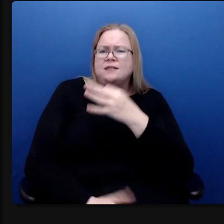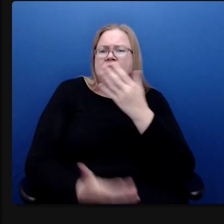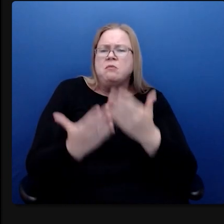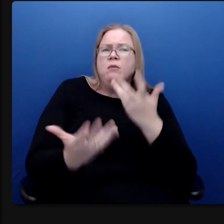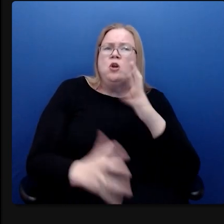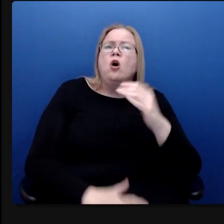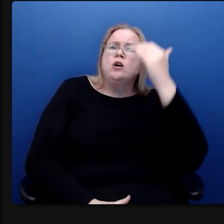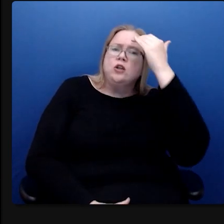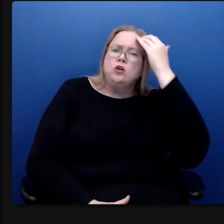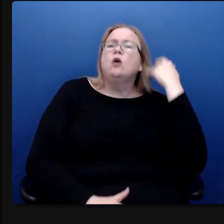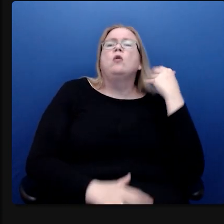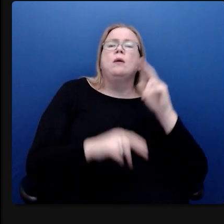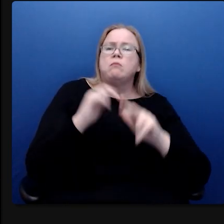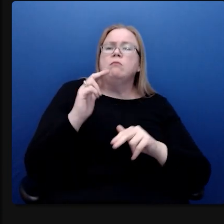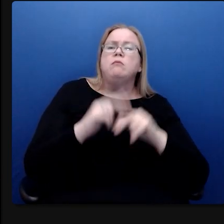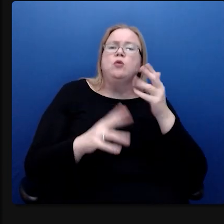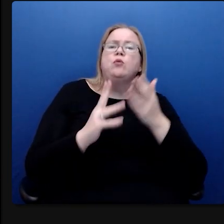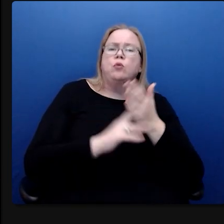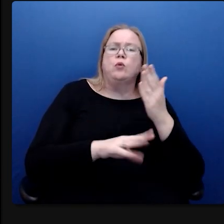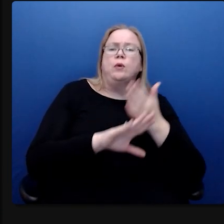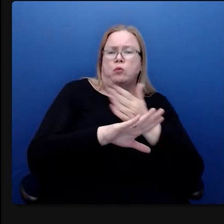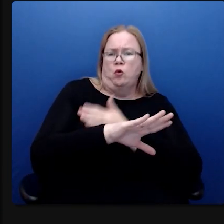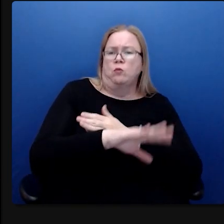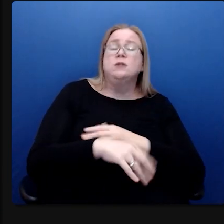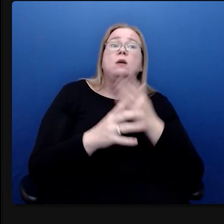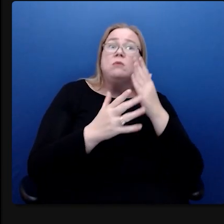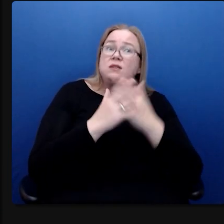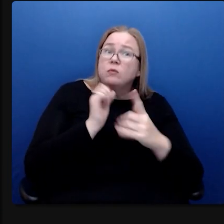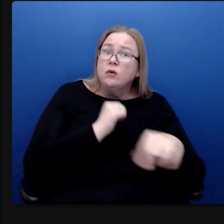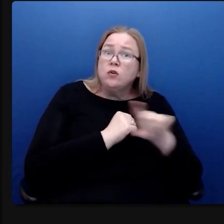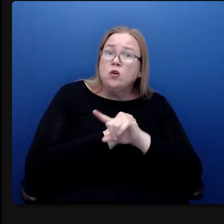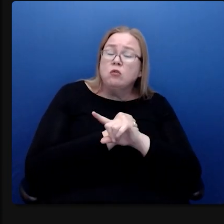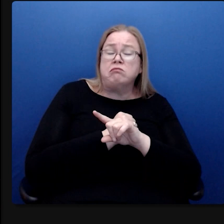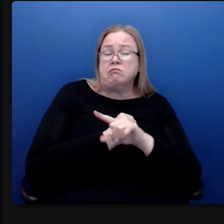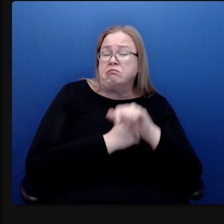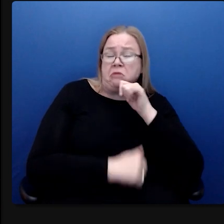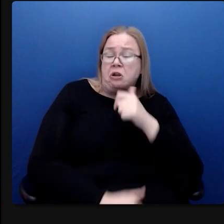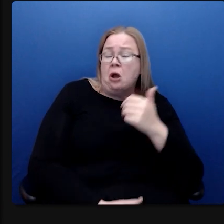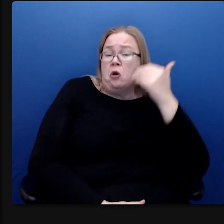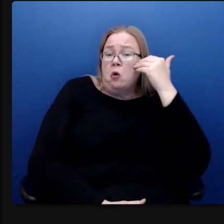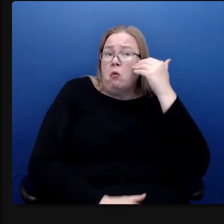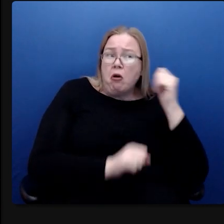you may be familiar with our build throughput improvements. But some of you may not be aware